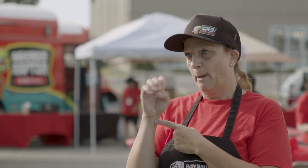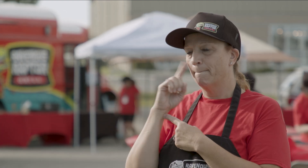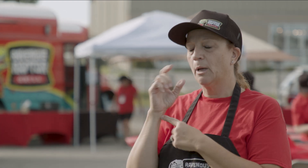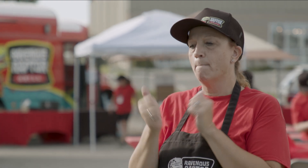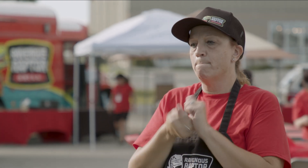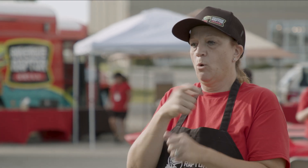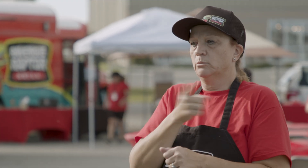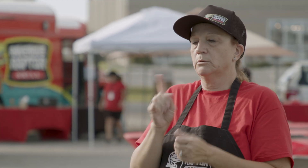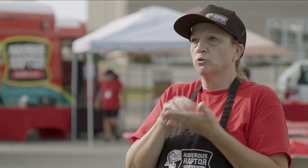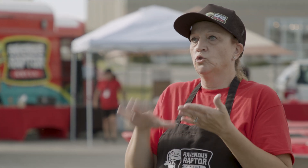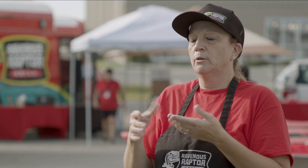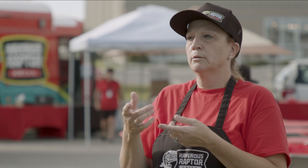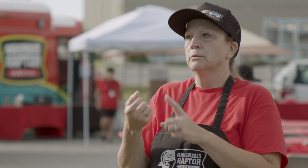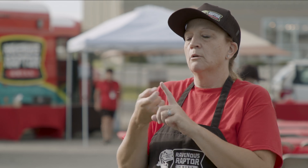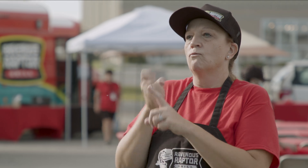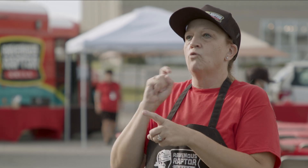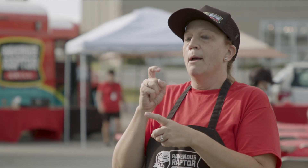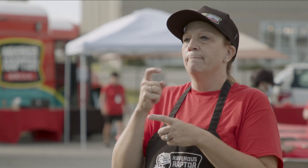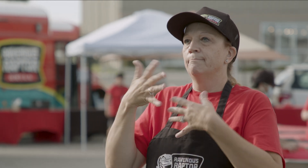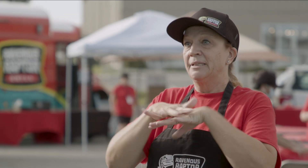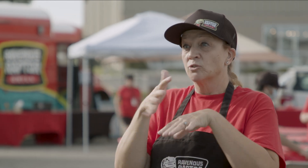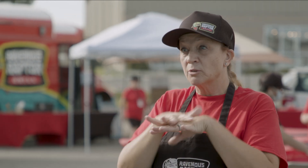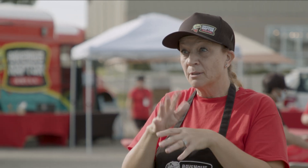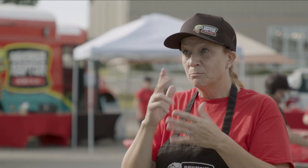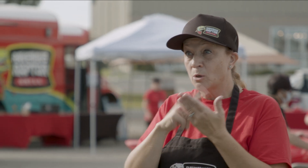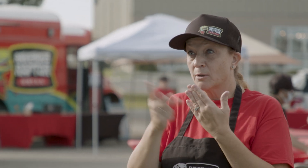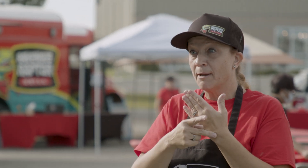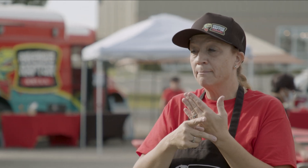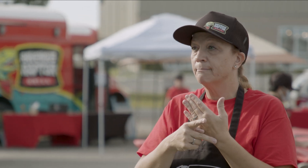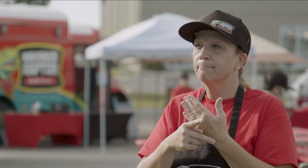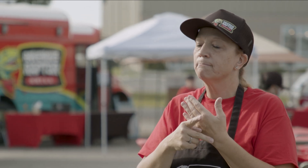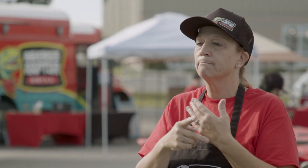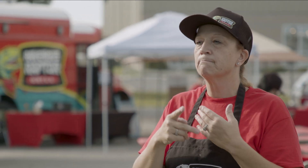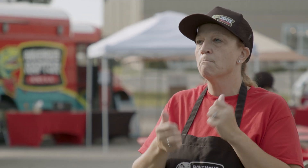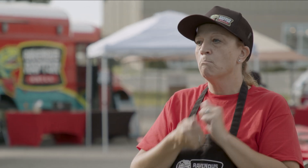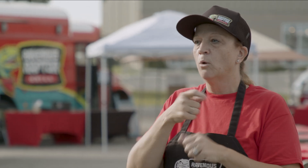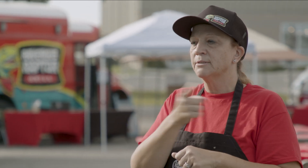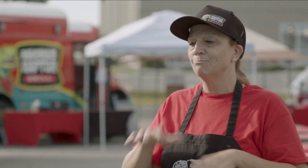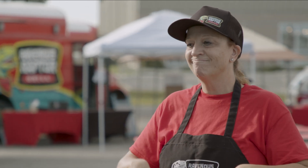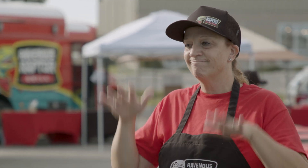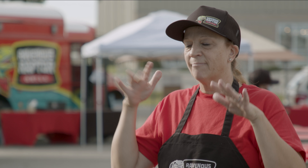it's obvious they feel valued. Most of the students are from mainstream programs,